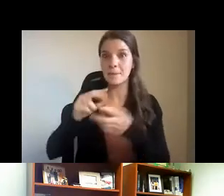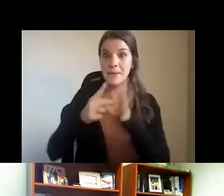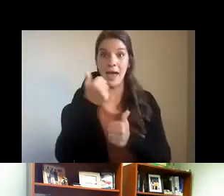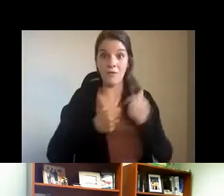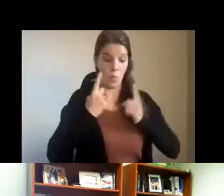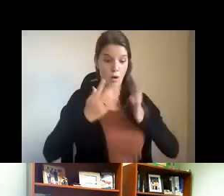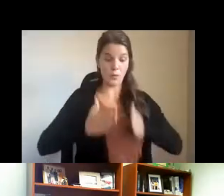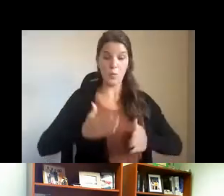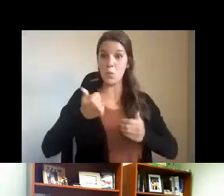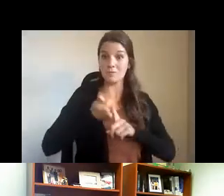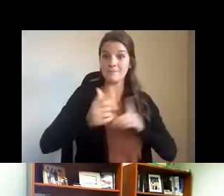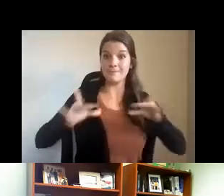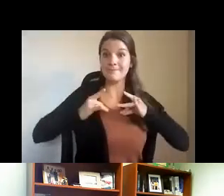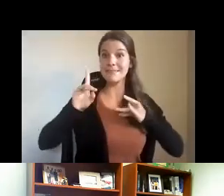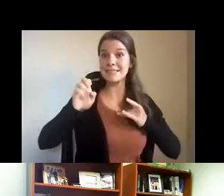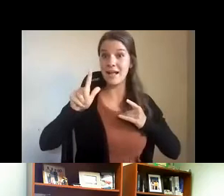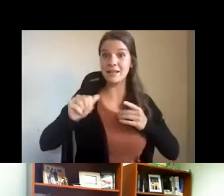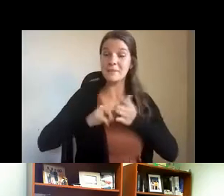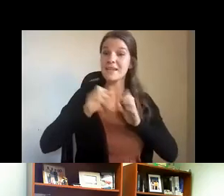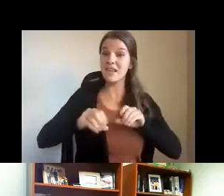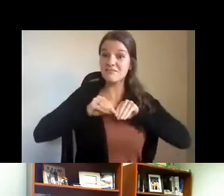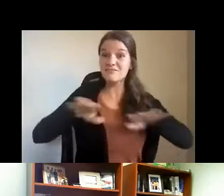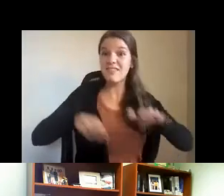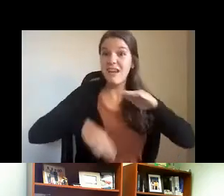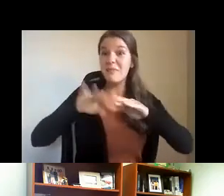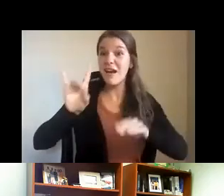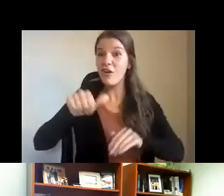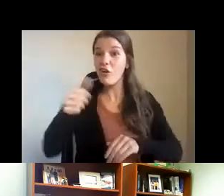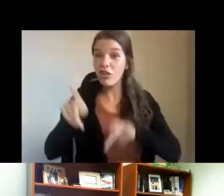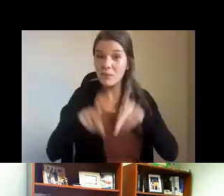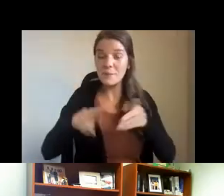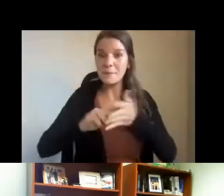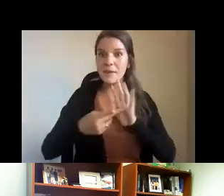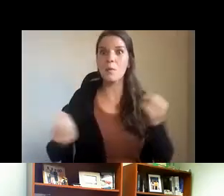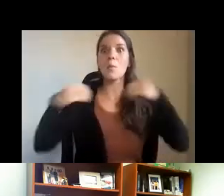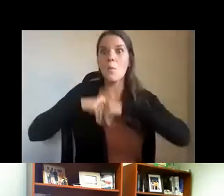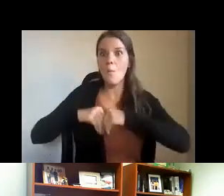can go on to infect up to eight people. Making this strain of the virus almost three times